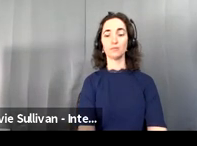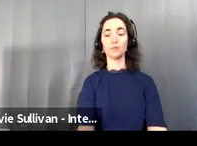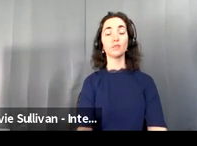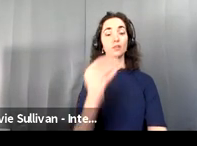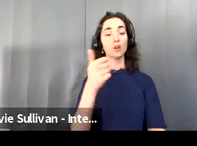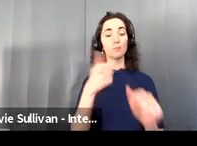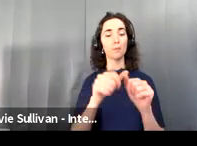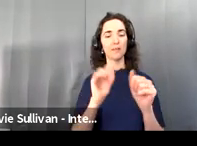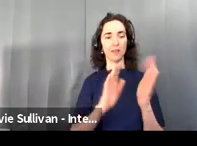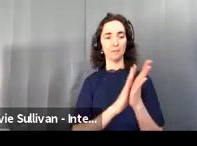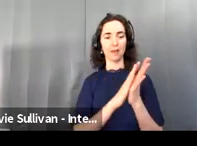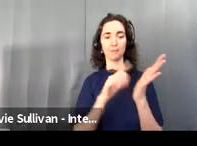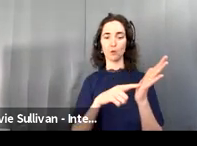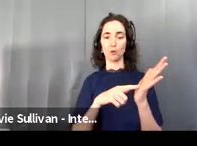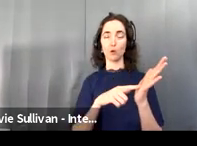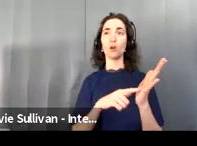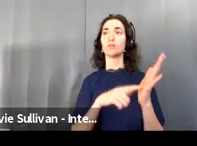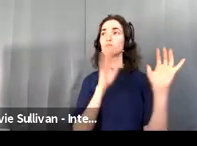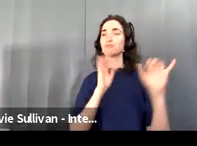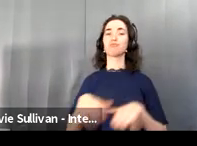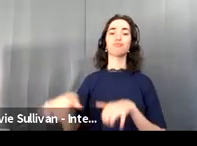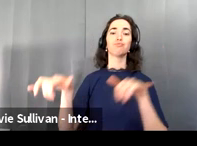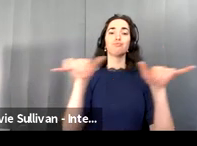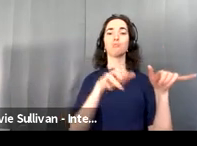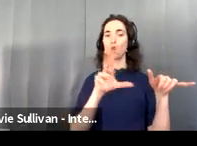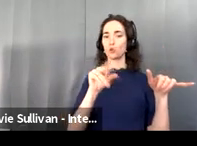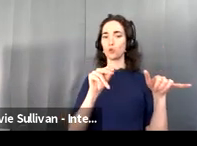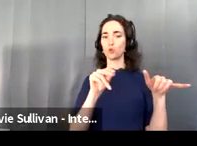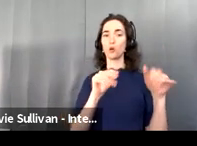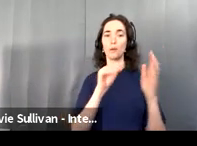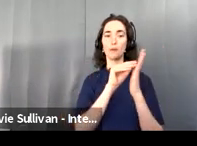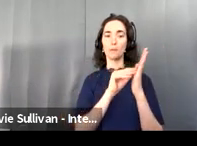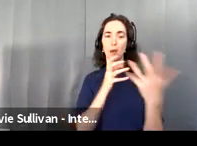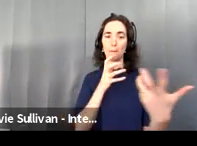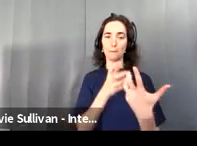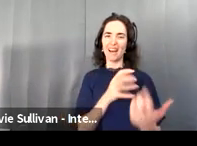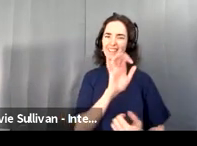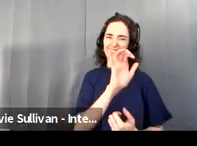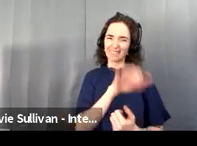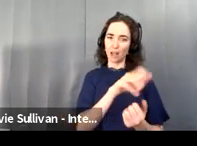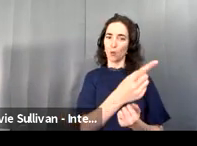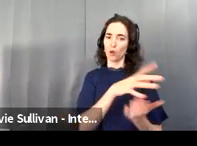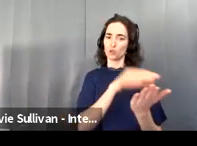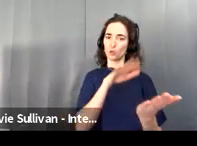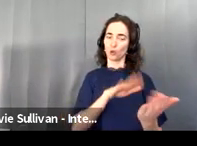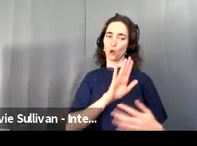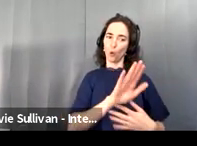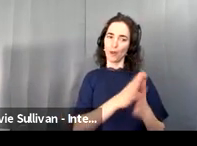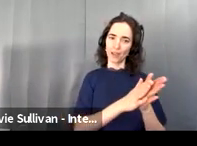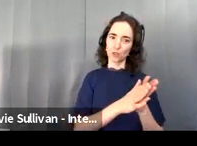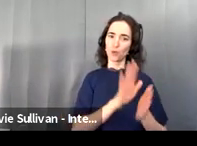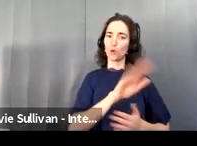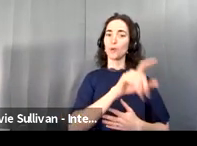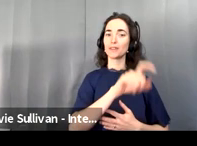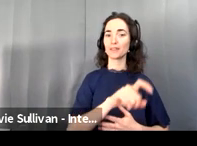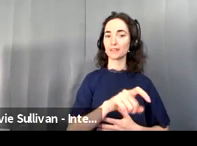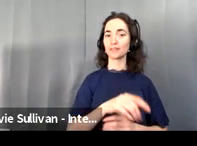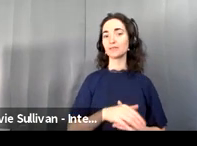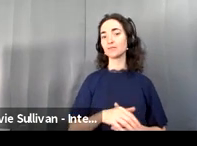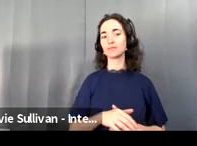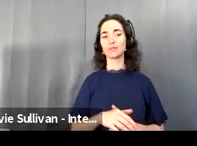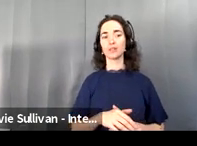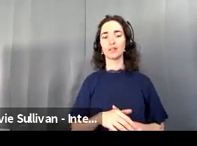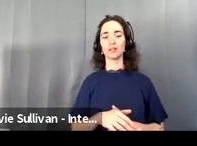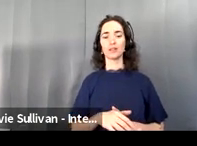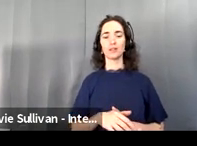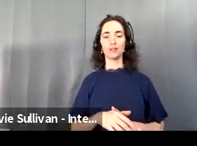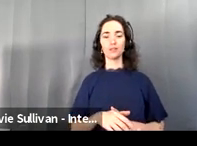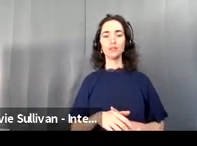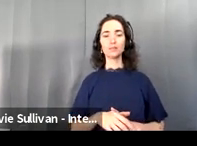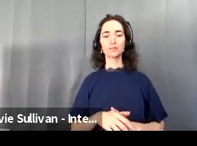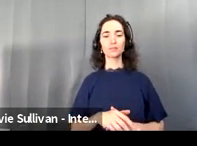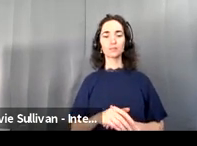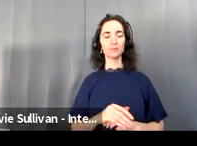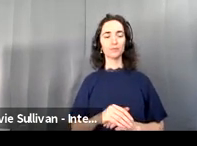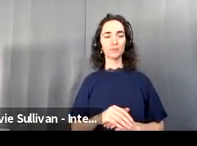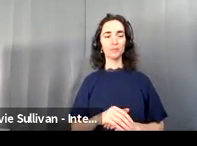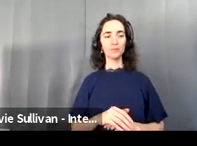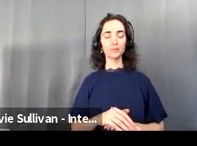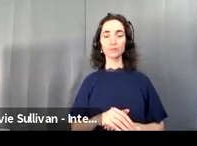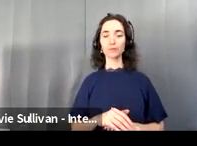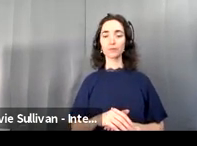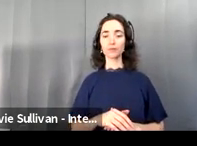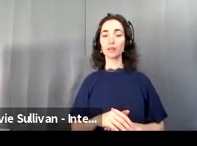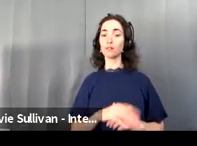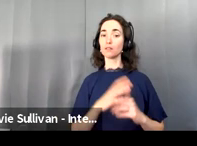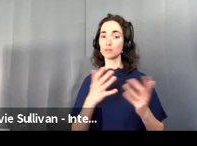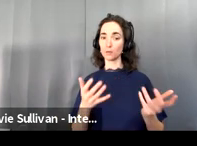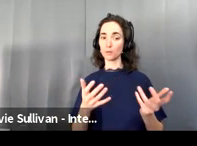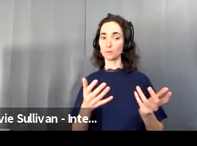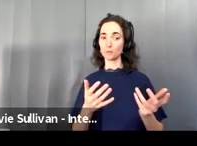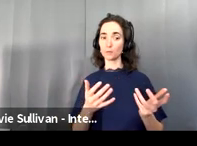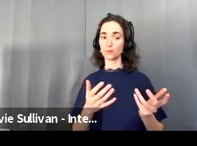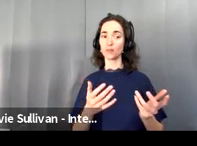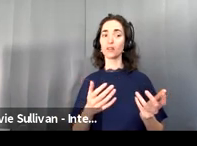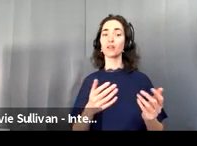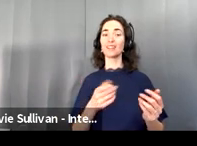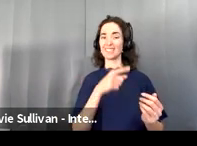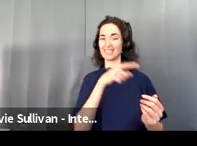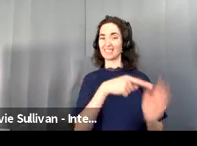It has to be tailored to that individual student and what their interests and needs are. So we've actually included a sample of the transition page on within an IEP.